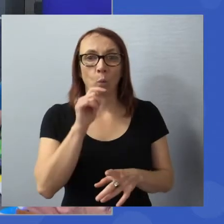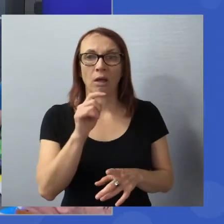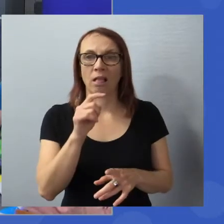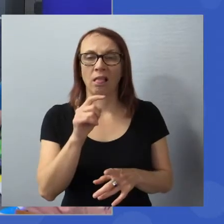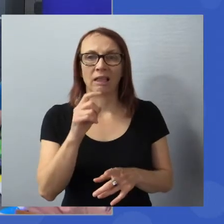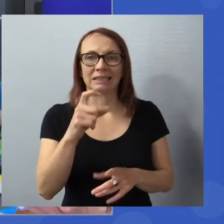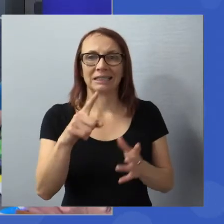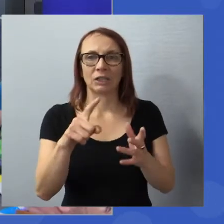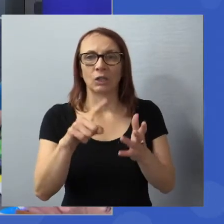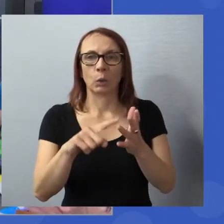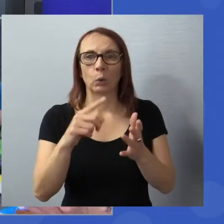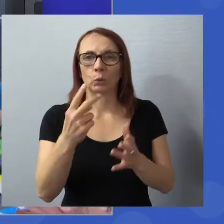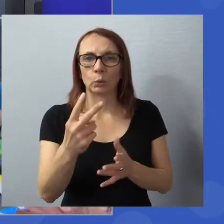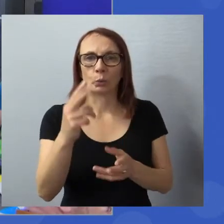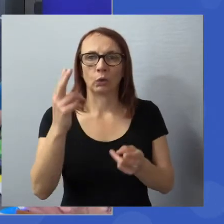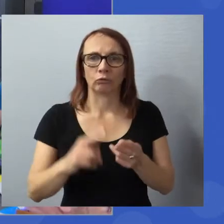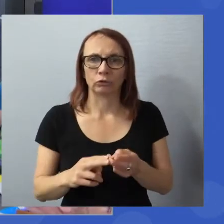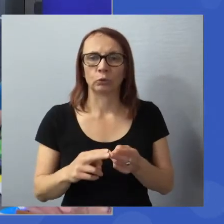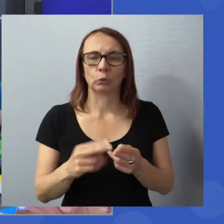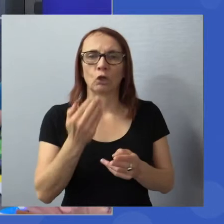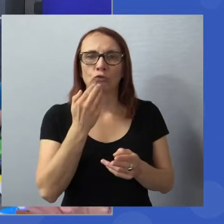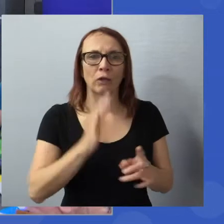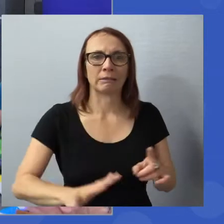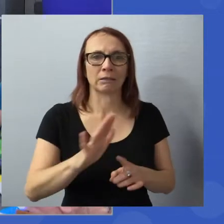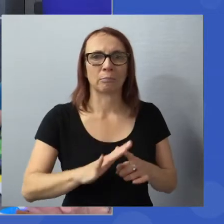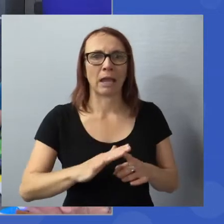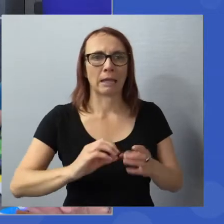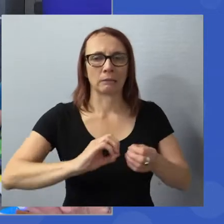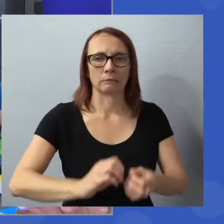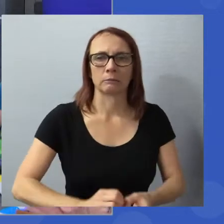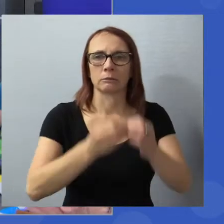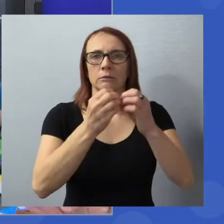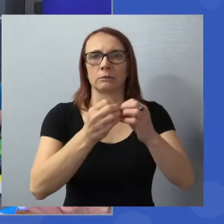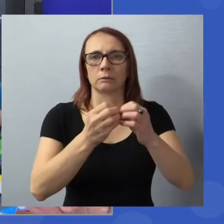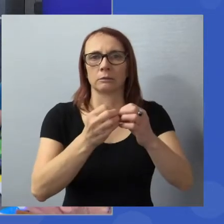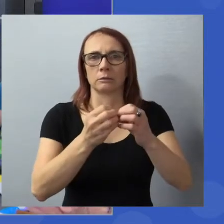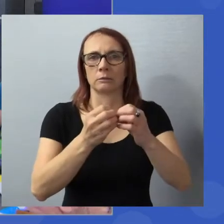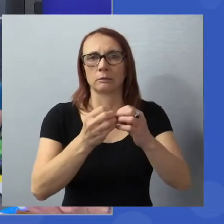more green spaces infrastructure we believe that will promote healthier